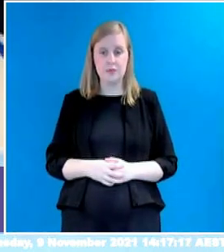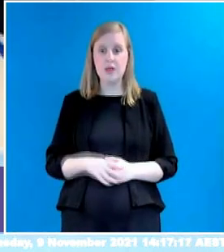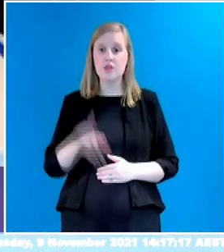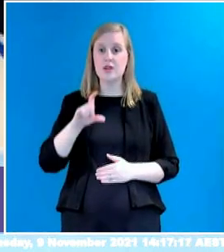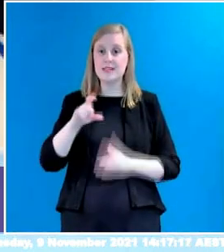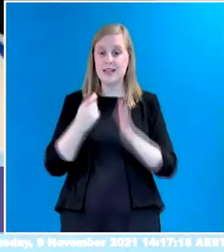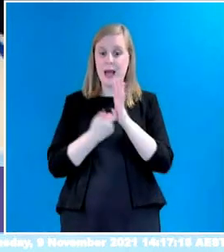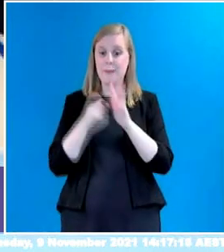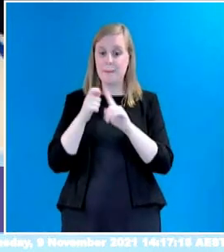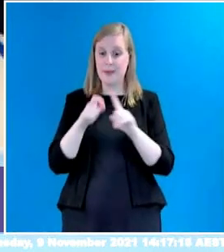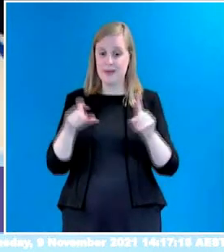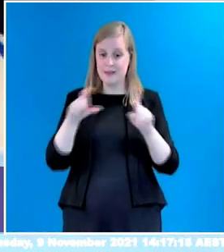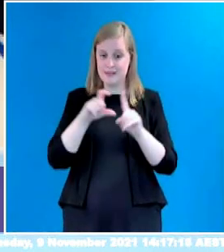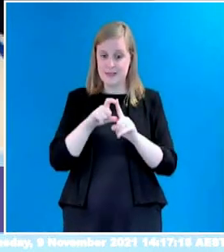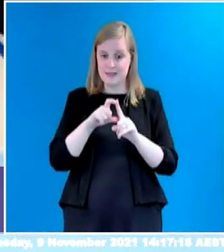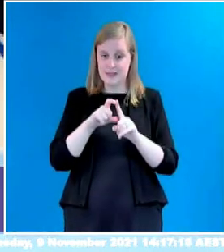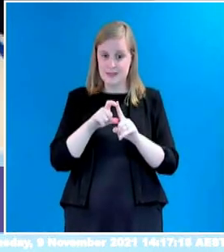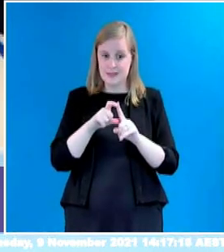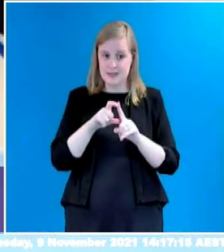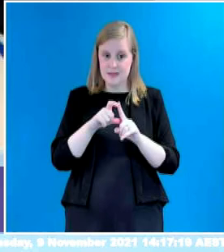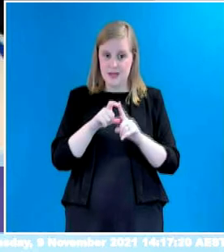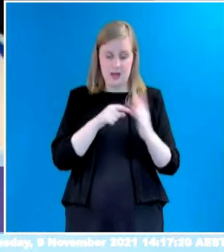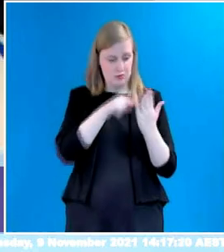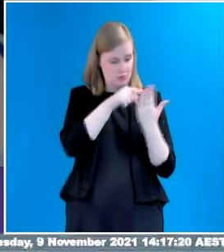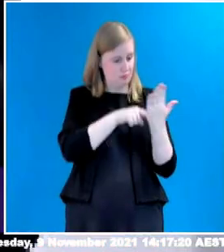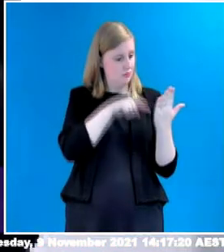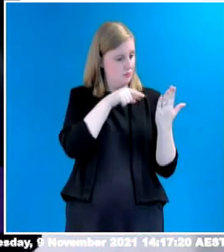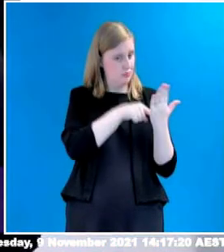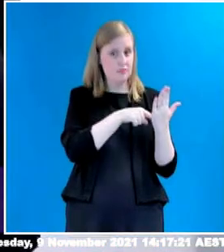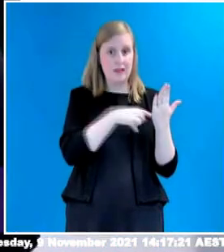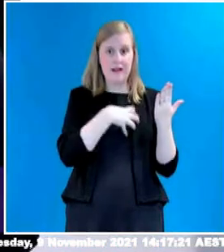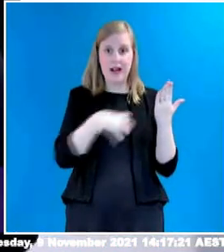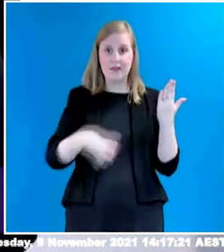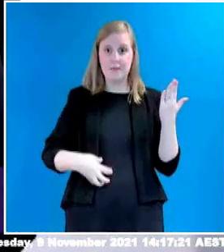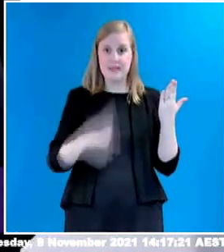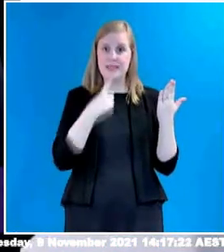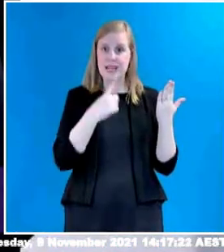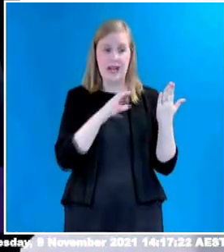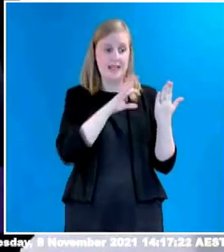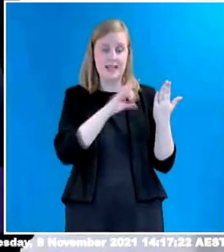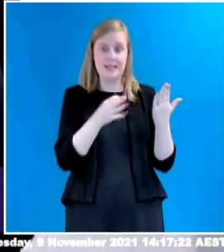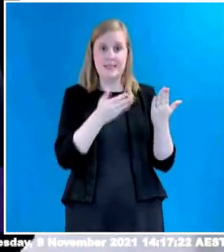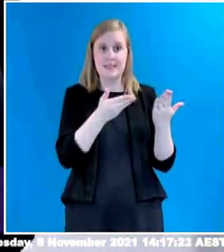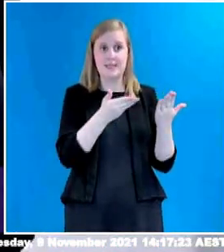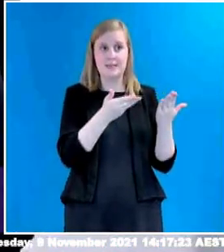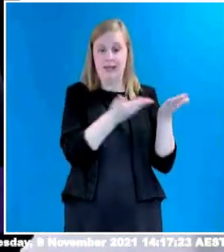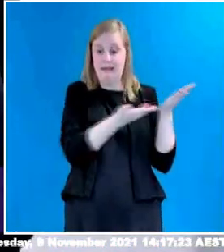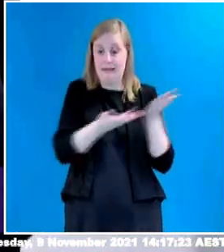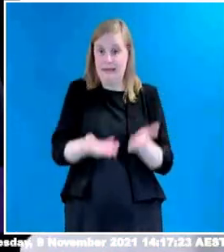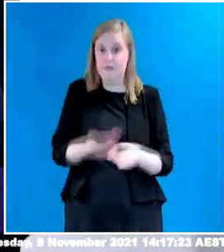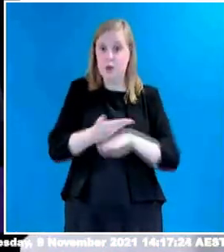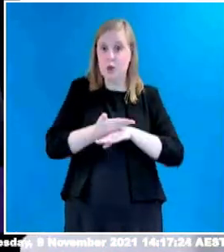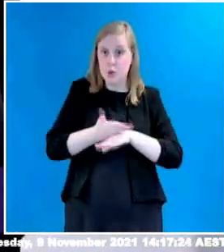new human rights, and that was certainly the government's position as at 2008,